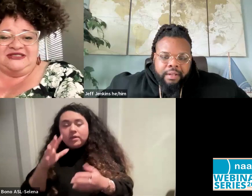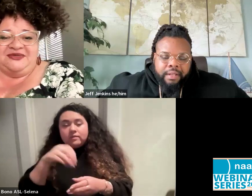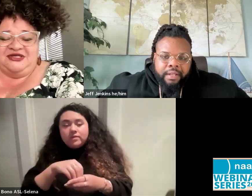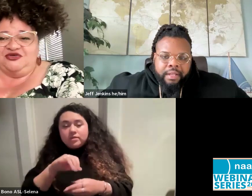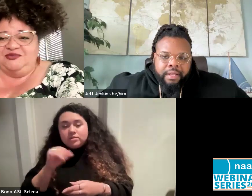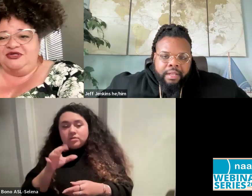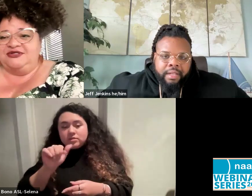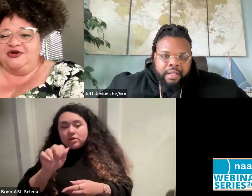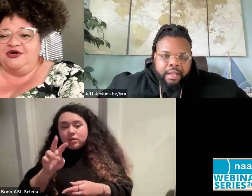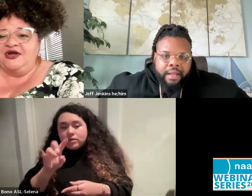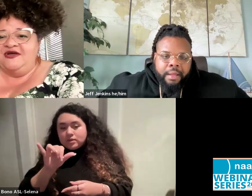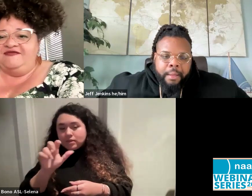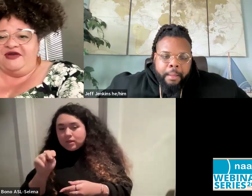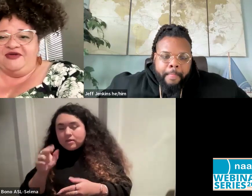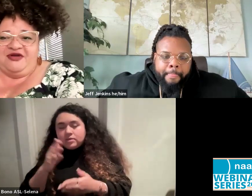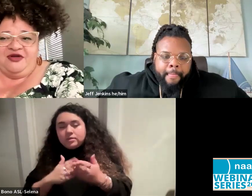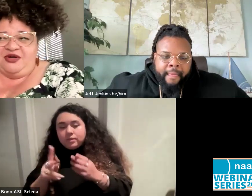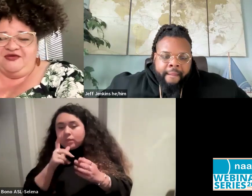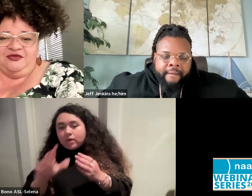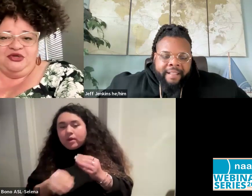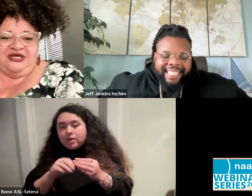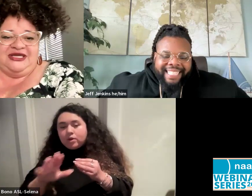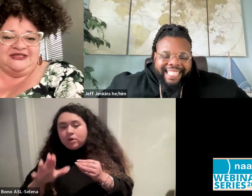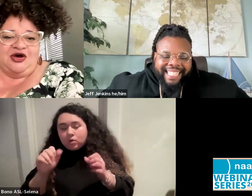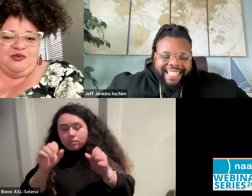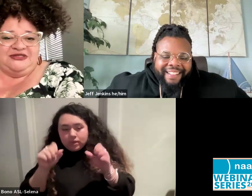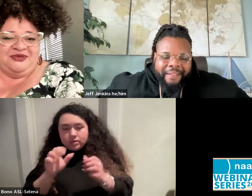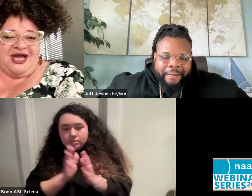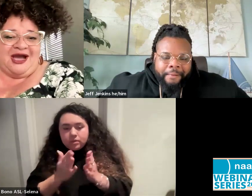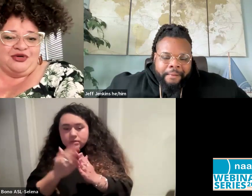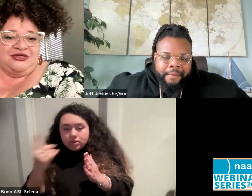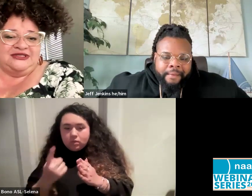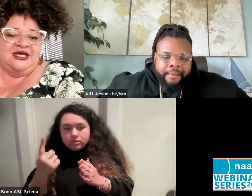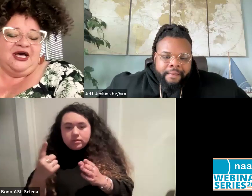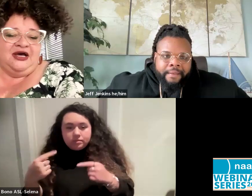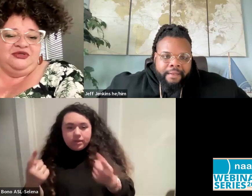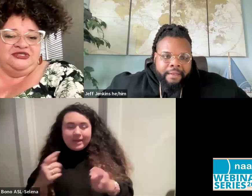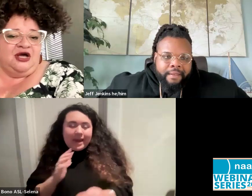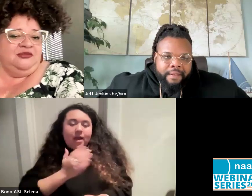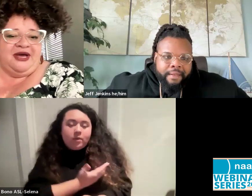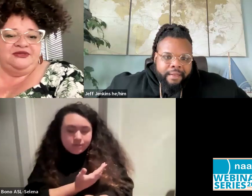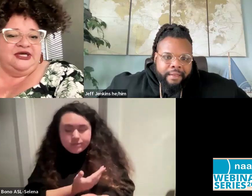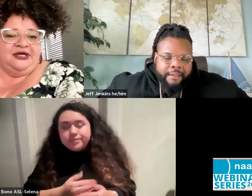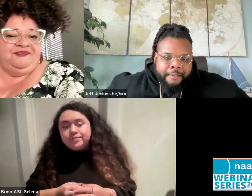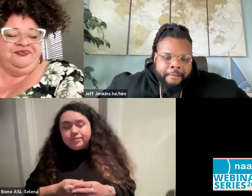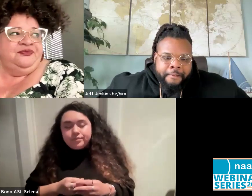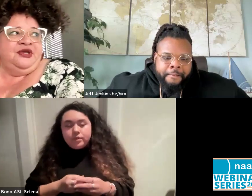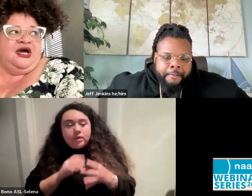and some of the contributors to her very, very wonderful book. It has Always Been Ours, which is all about